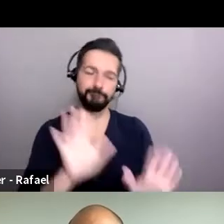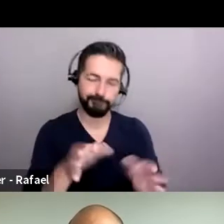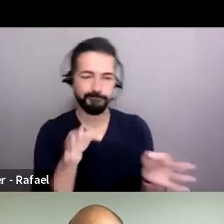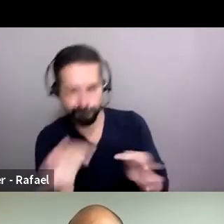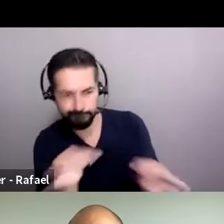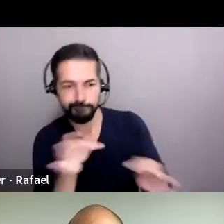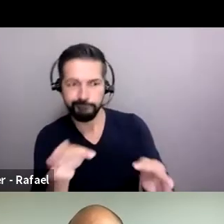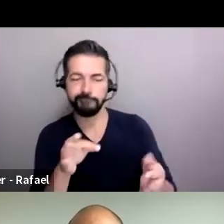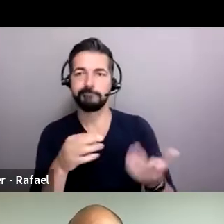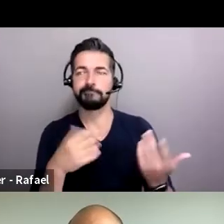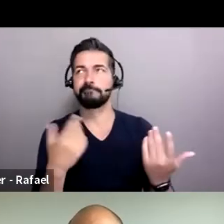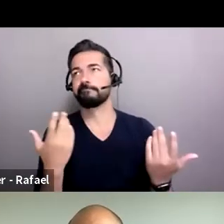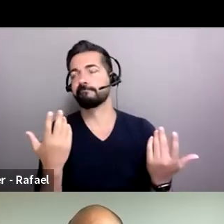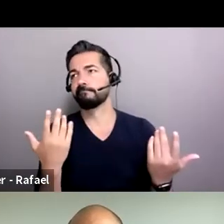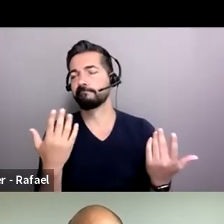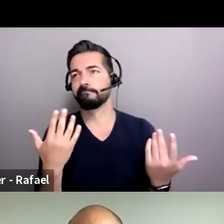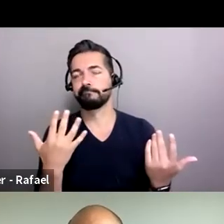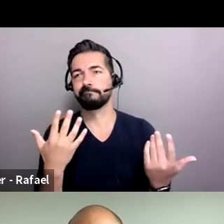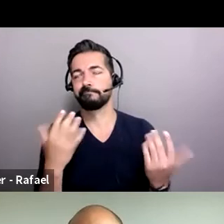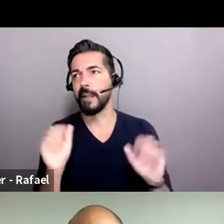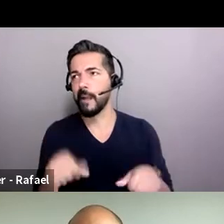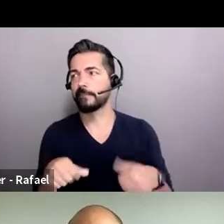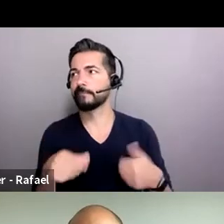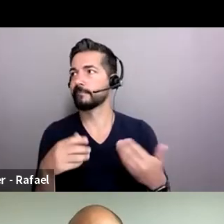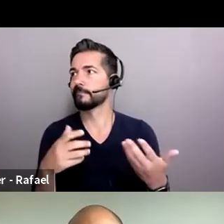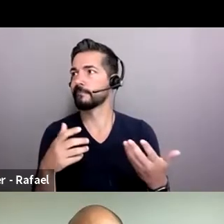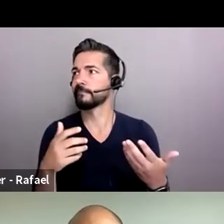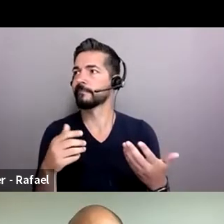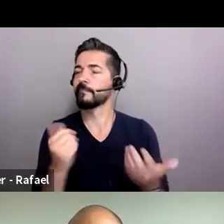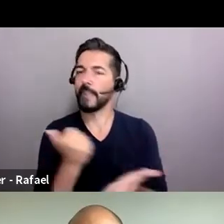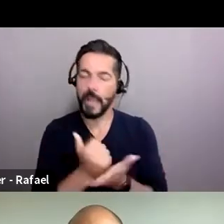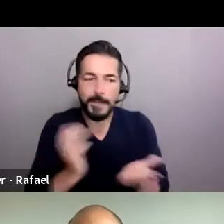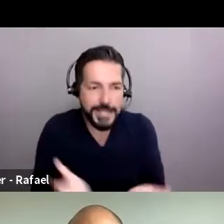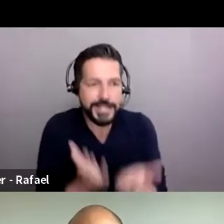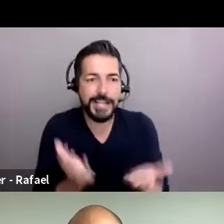who can sweeten the deal, but to some cookies, I so that